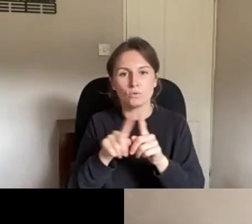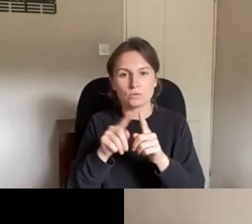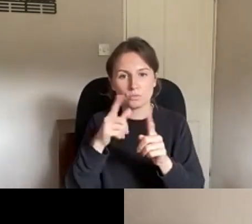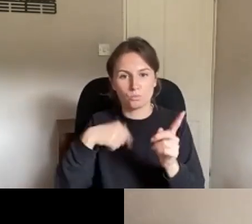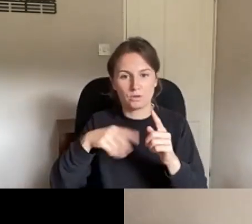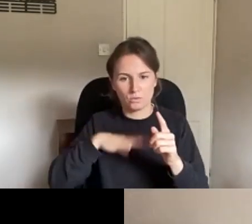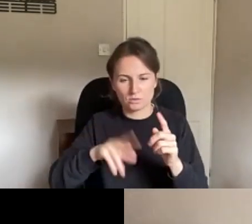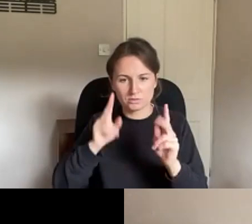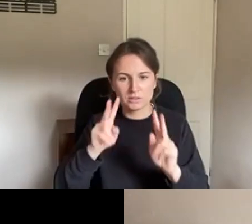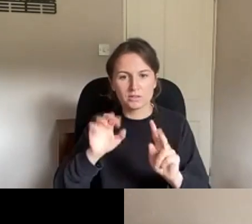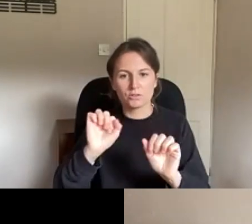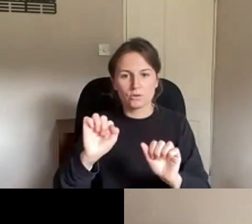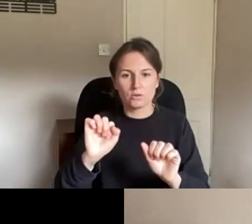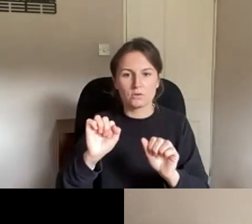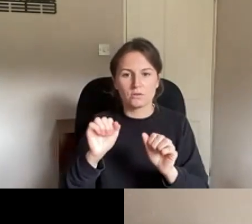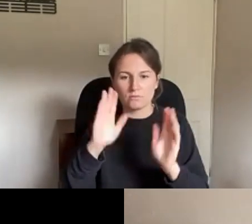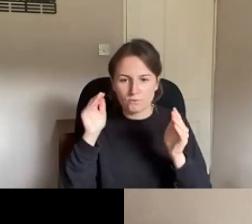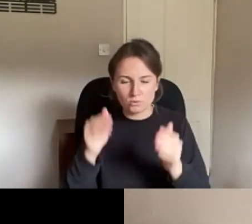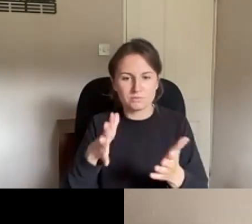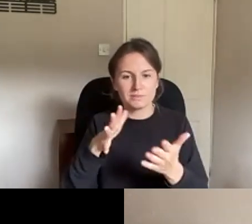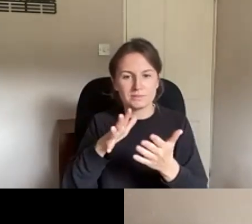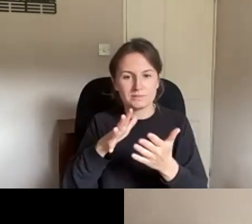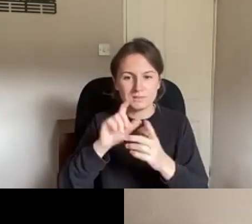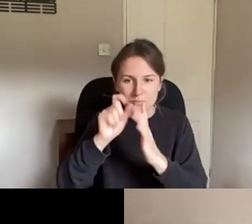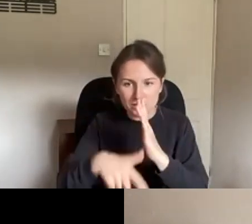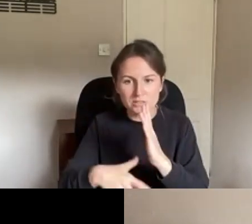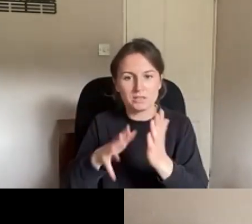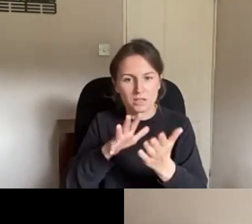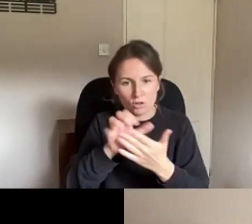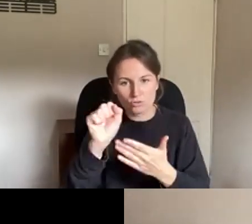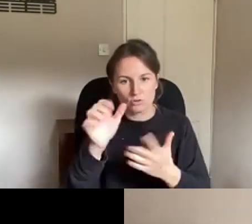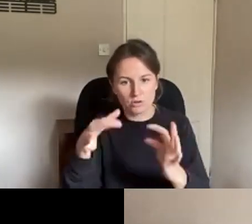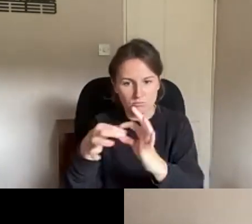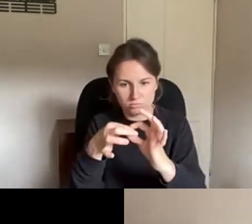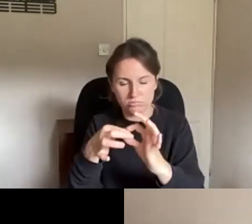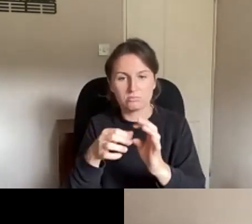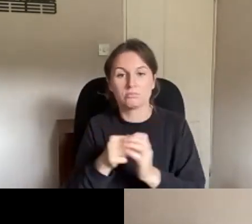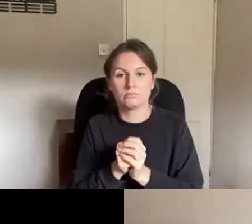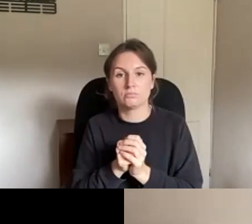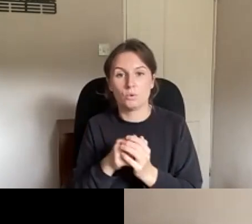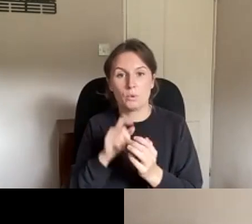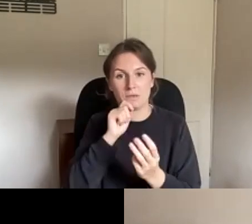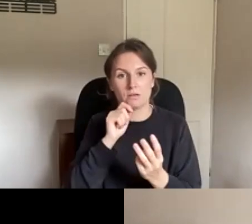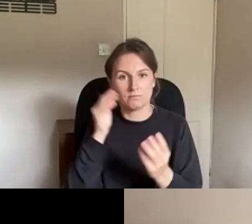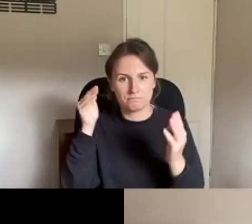These are the three main points that we will be looking for in your entries, and the judges will be looking